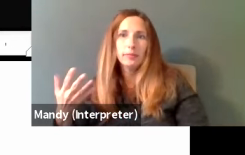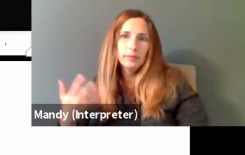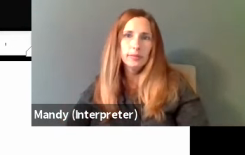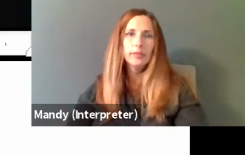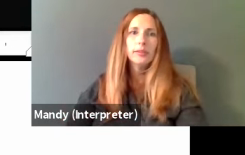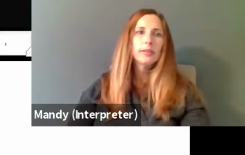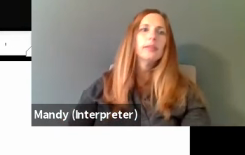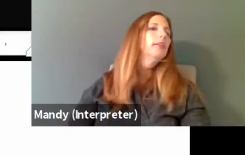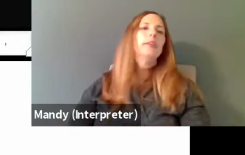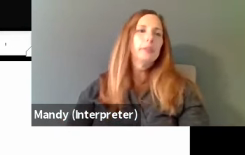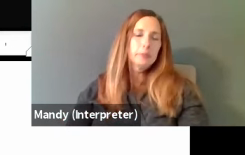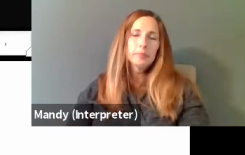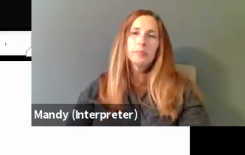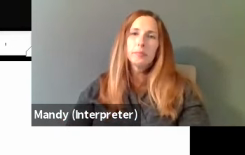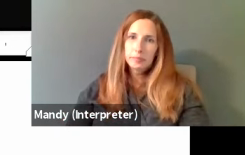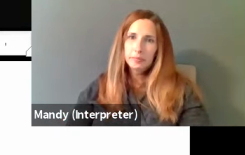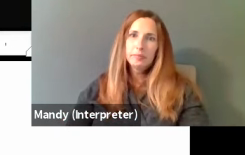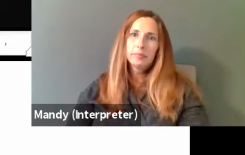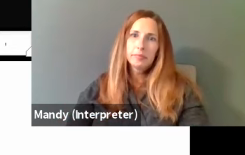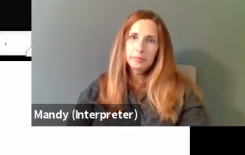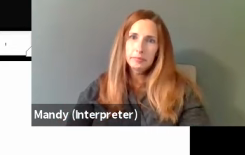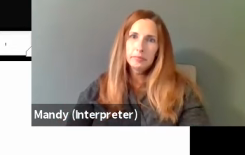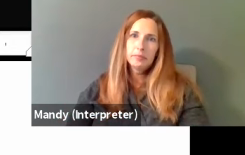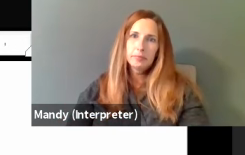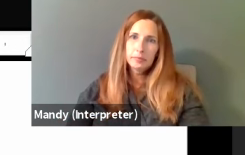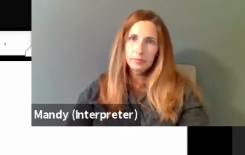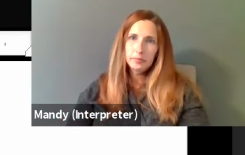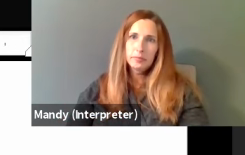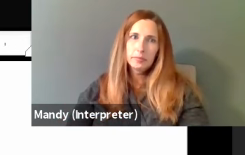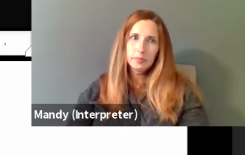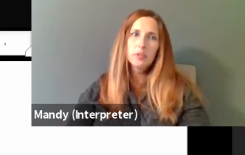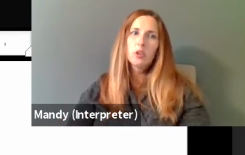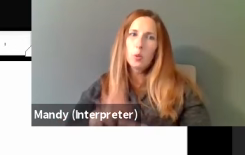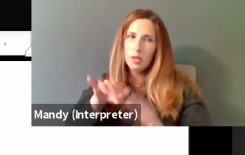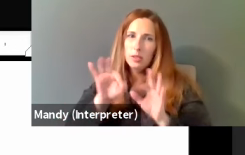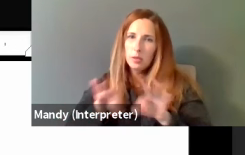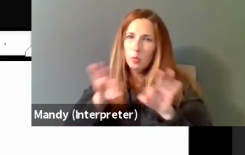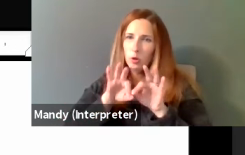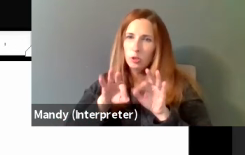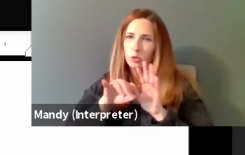Those are the things that you still want to identify in your language access plan as always getting translated.